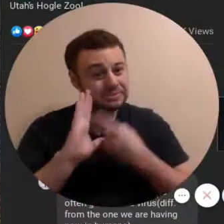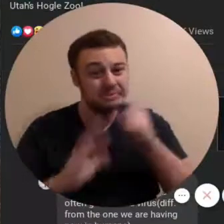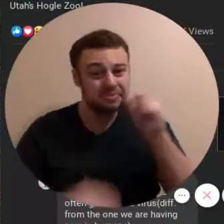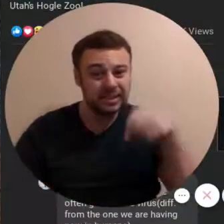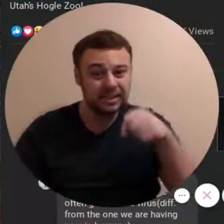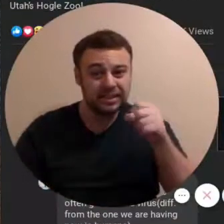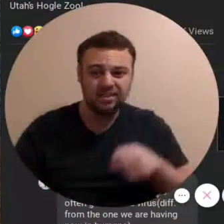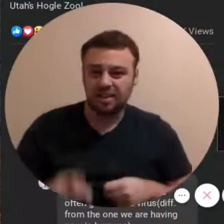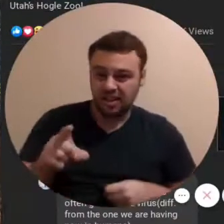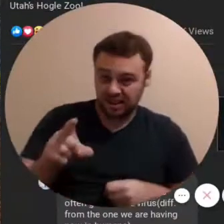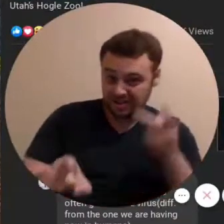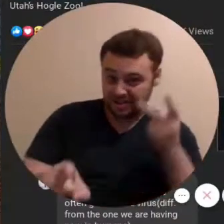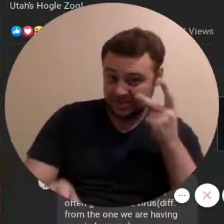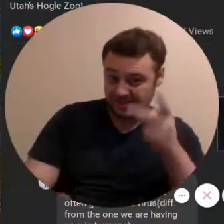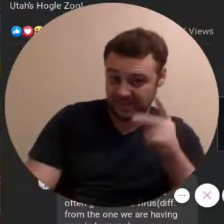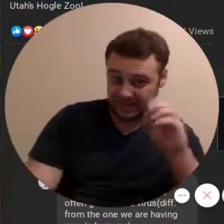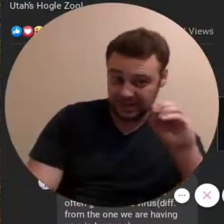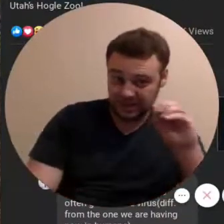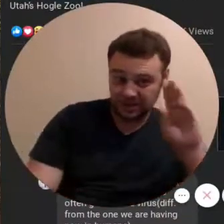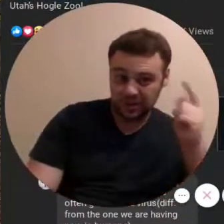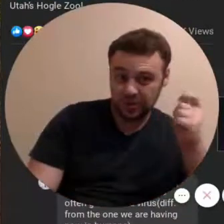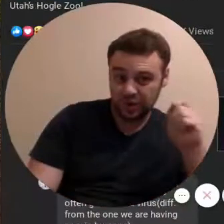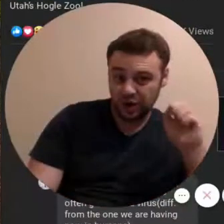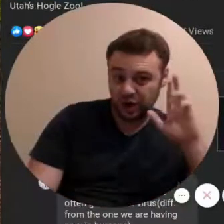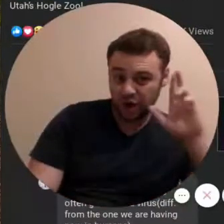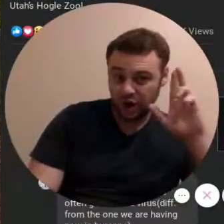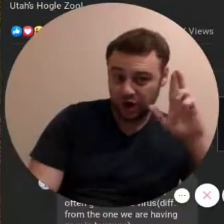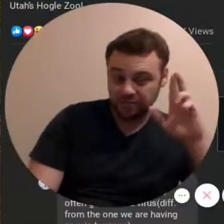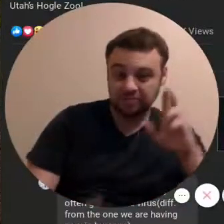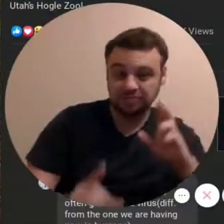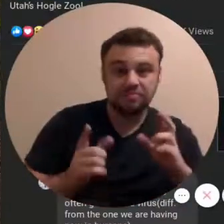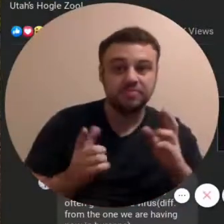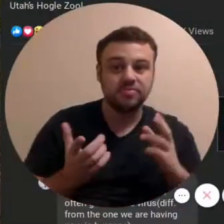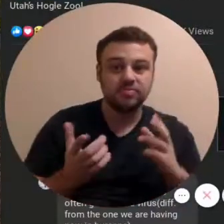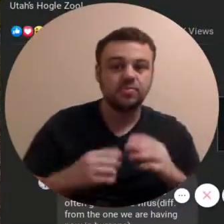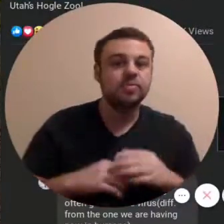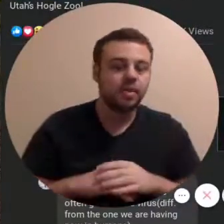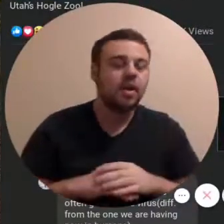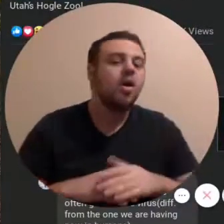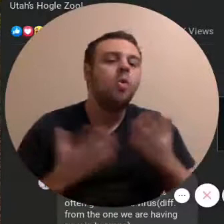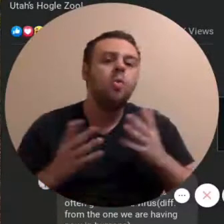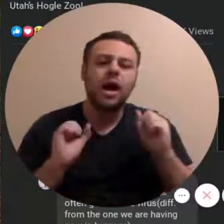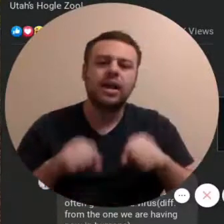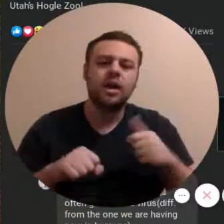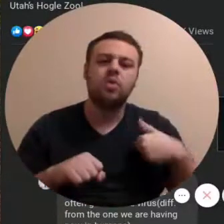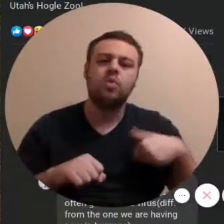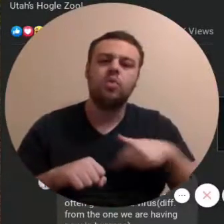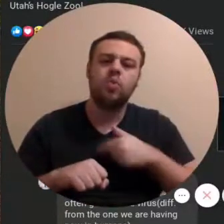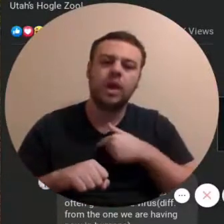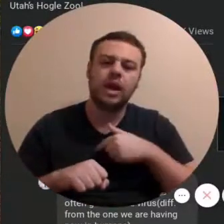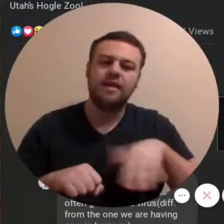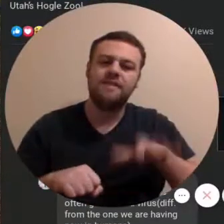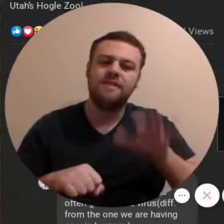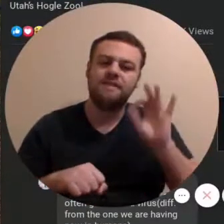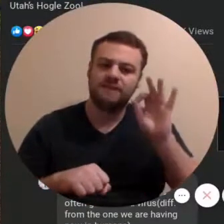And what people can find at our- at the website? Stephanie: So on the website we have lots of information about the different animals, you can